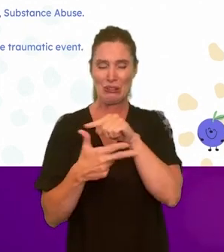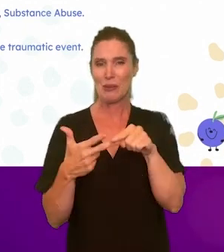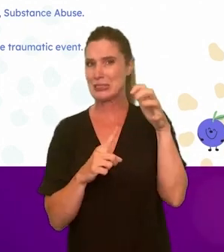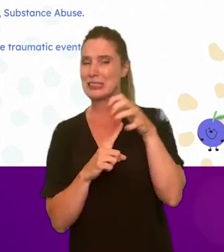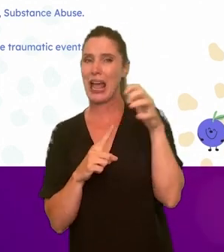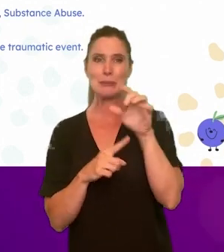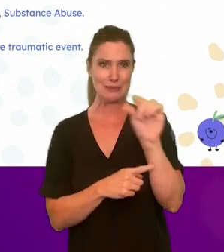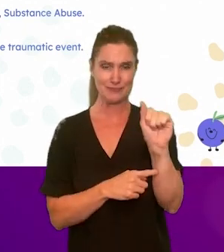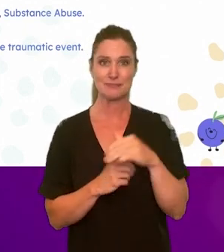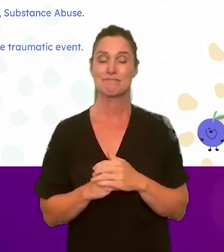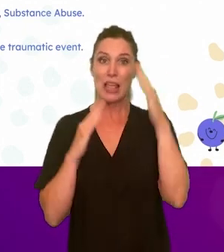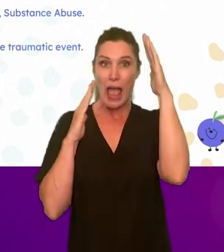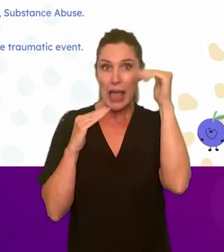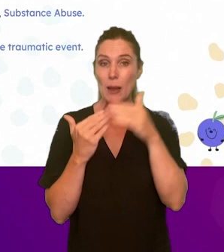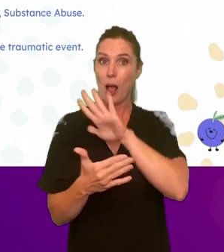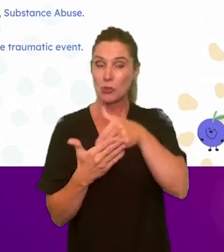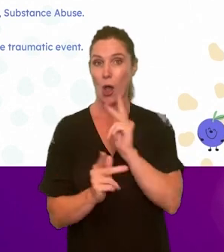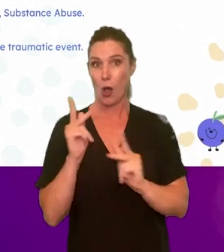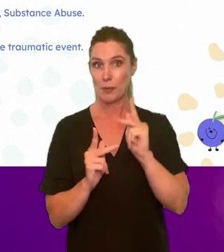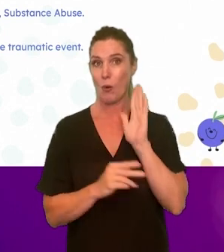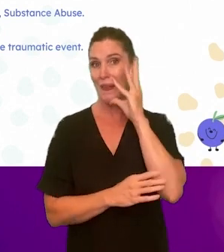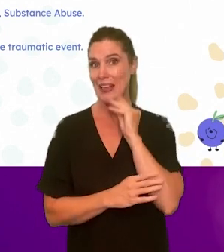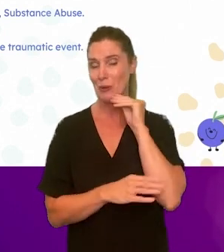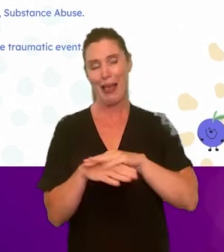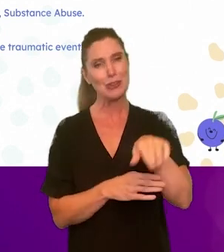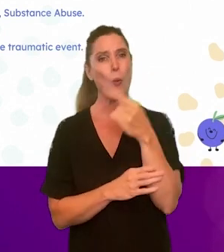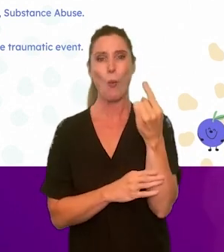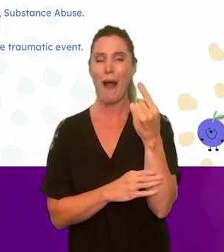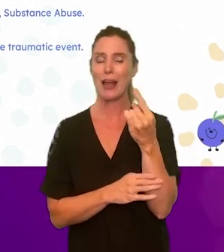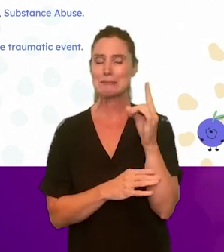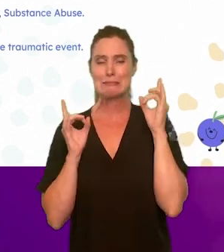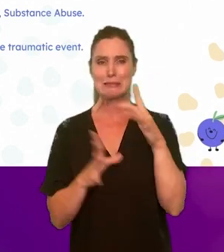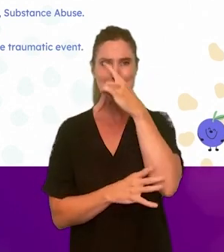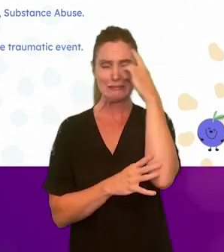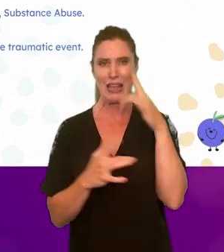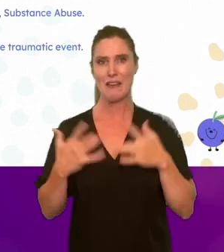And it's expected that almost all people will face at least one significantly traumatic event in their lifetime.